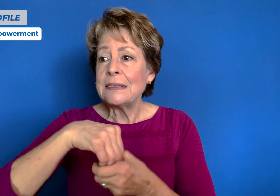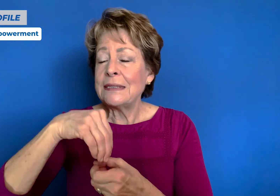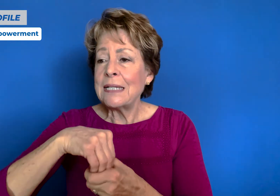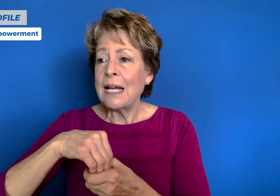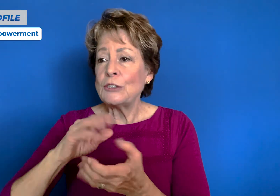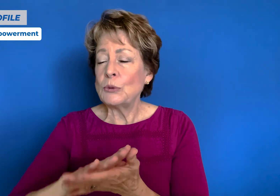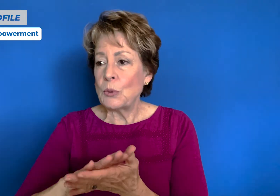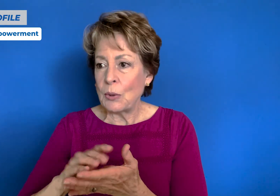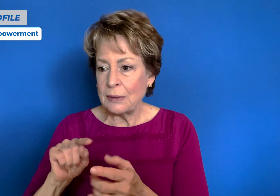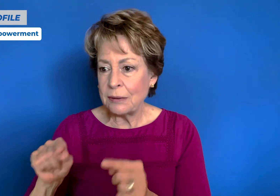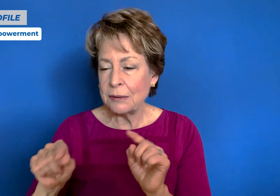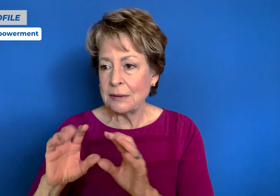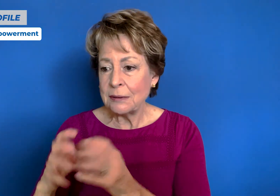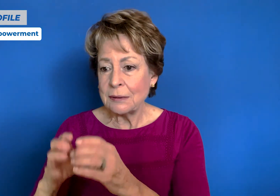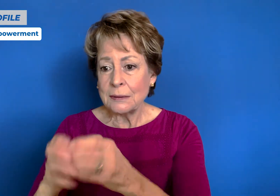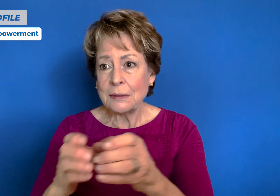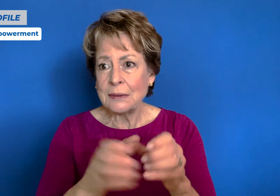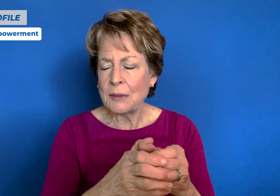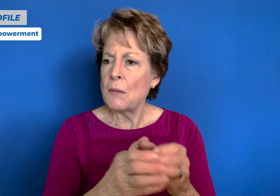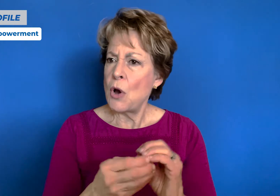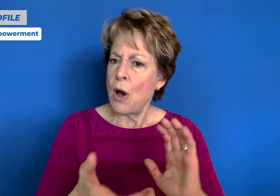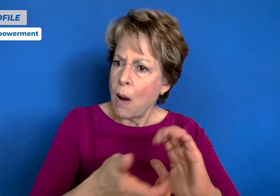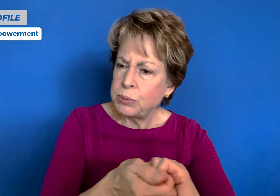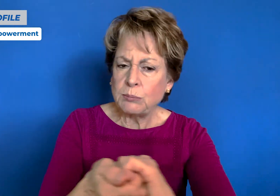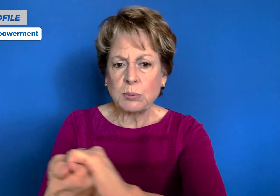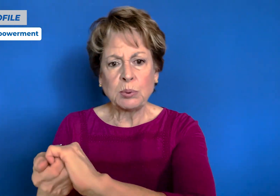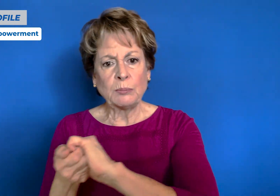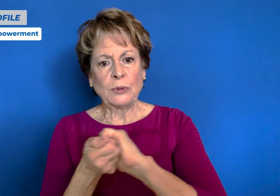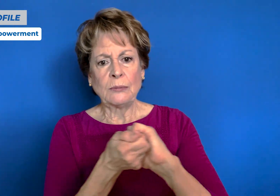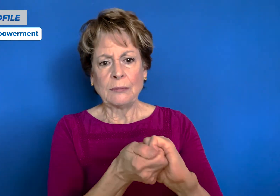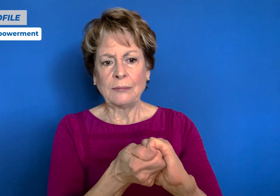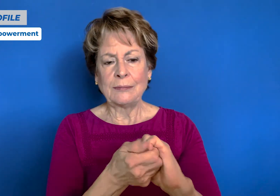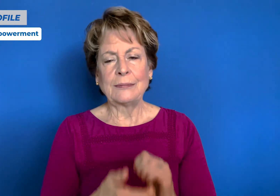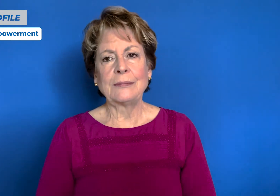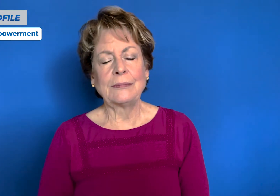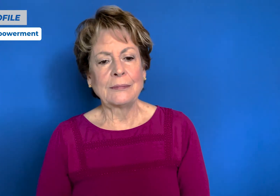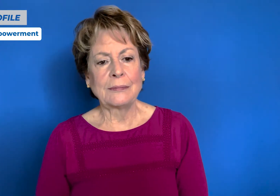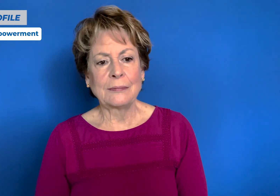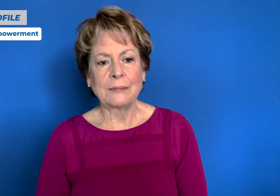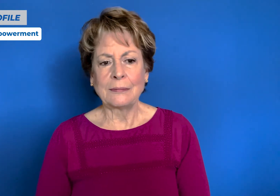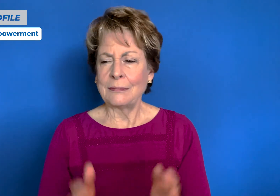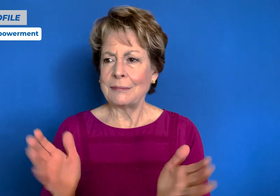Strengthen inter-organizational collaboration.